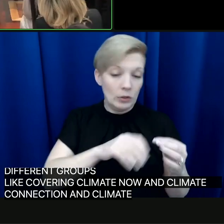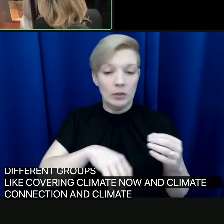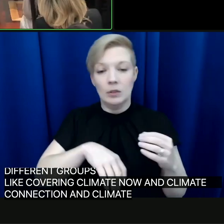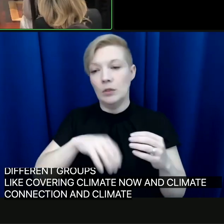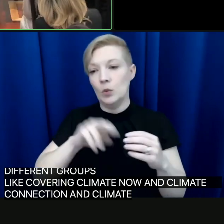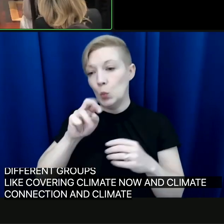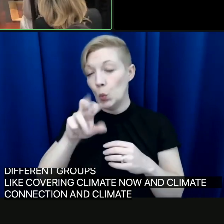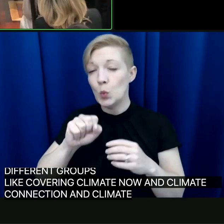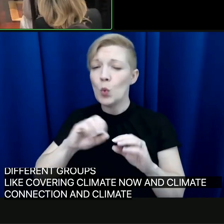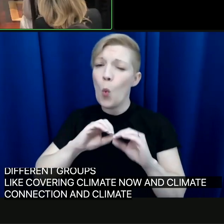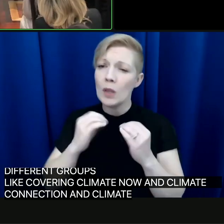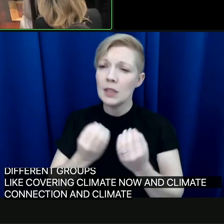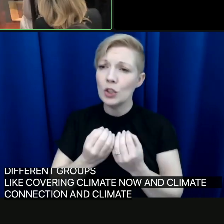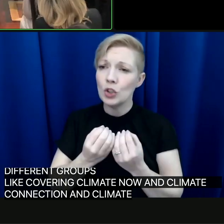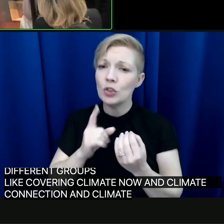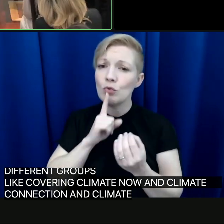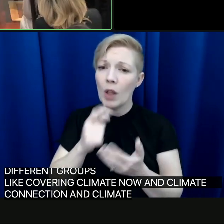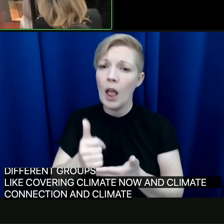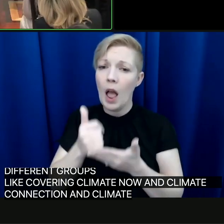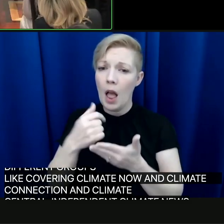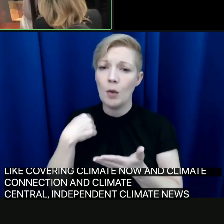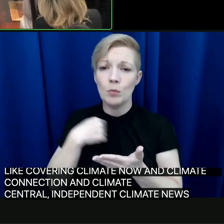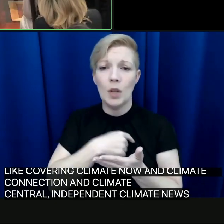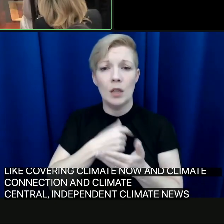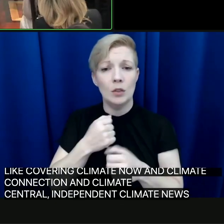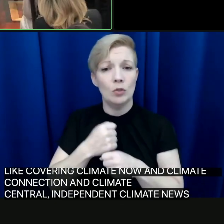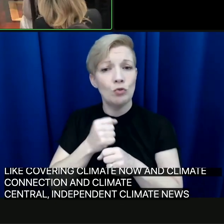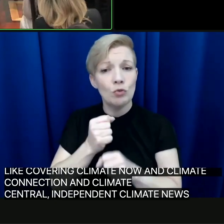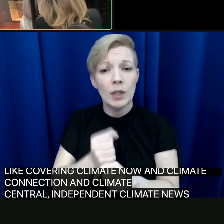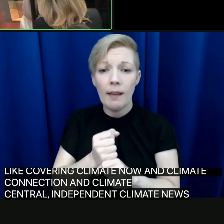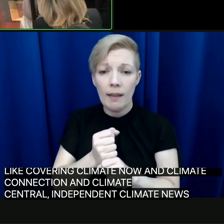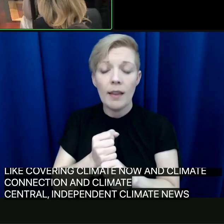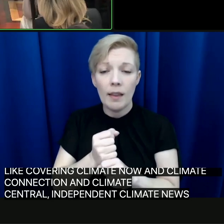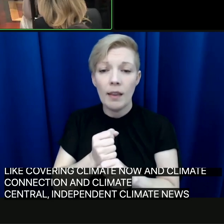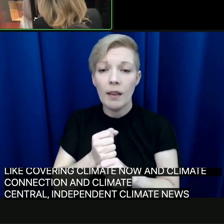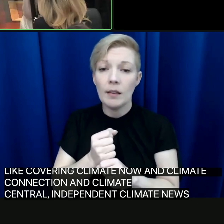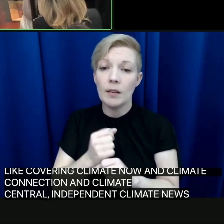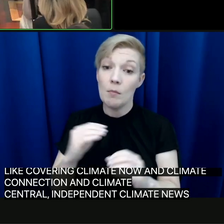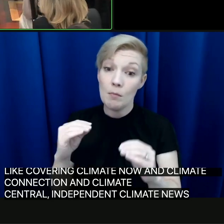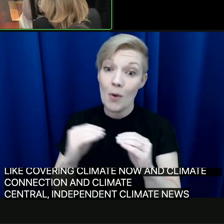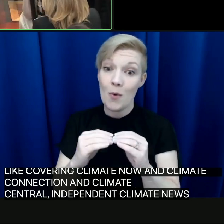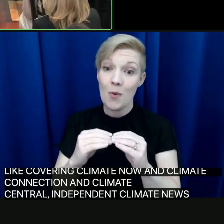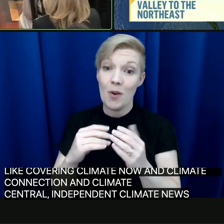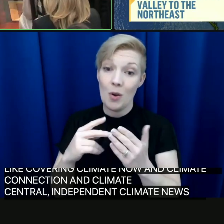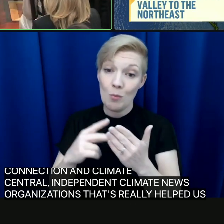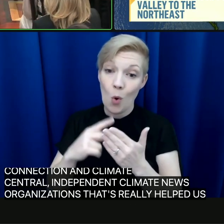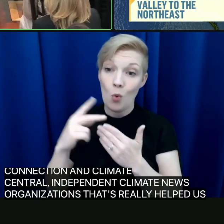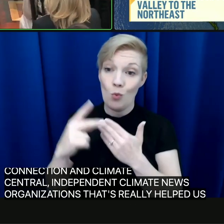that that's really helped us create more programing and get more information out.